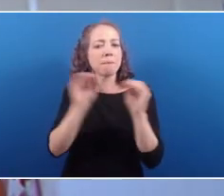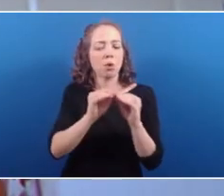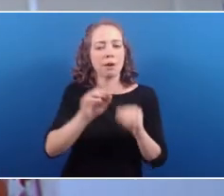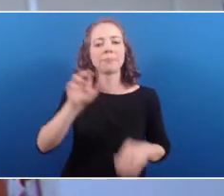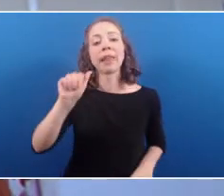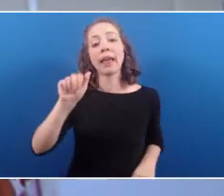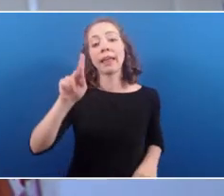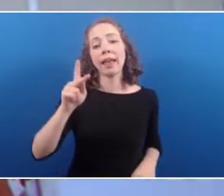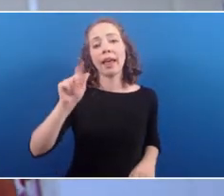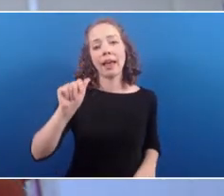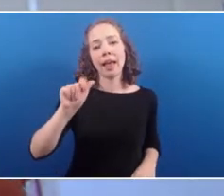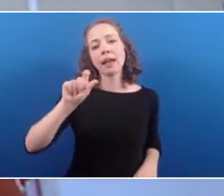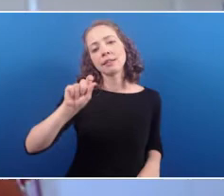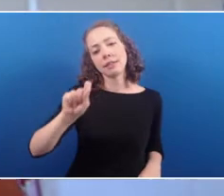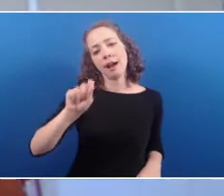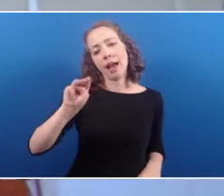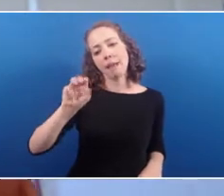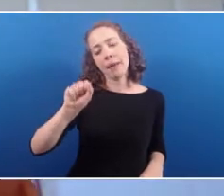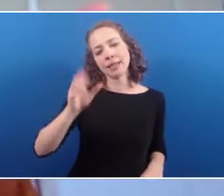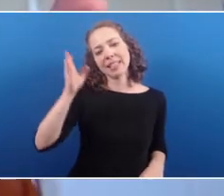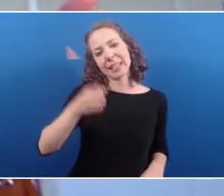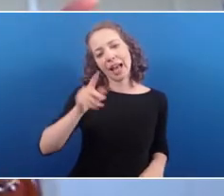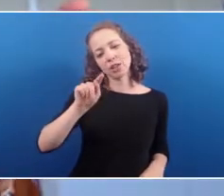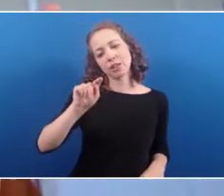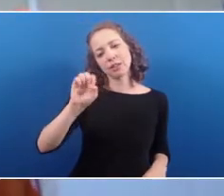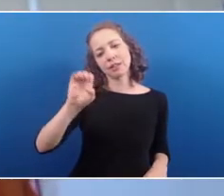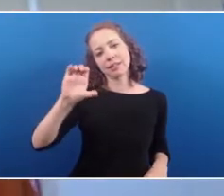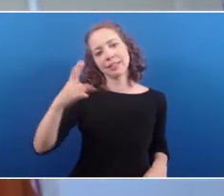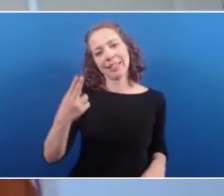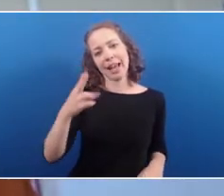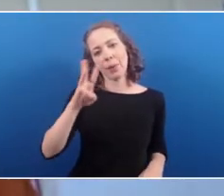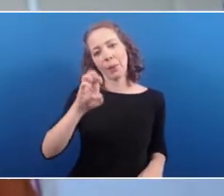I know we have given you all of these different links.